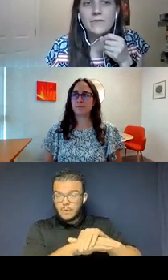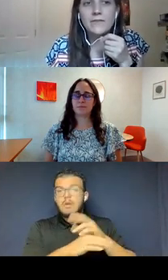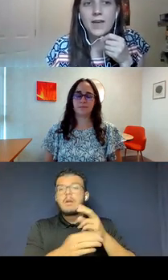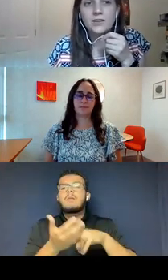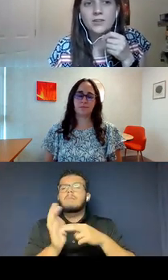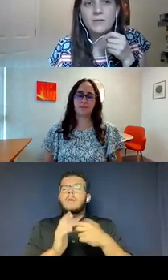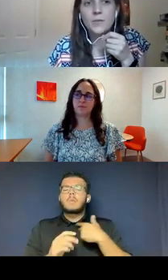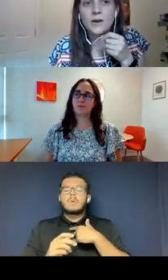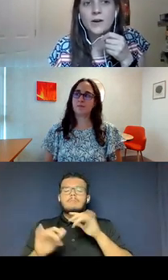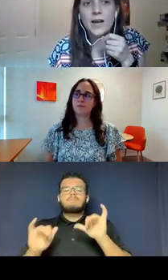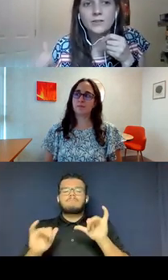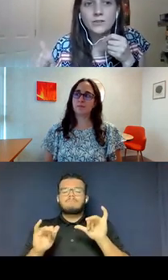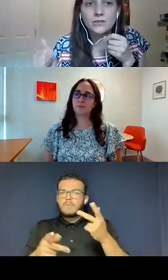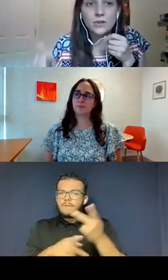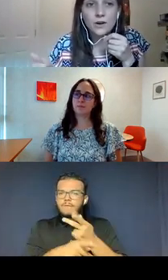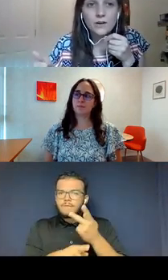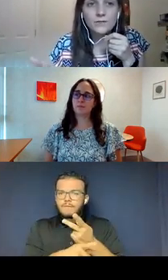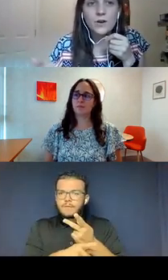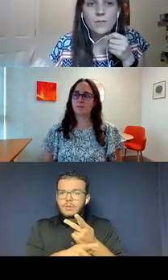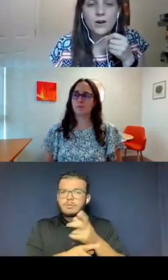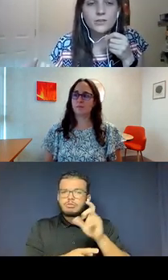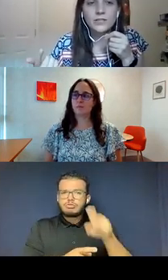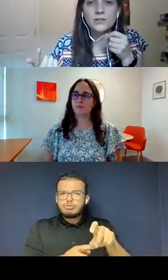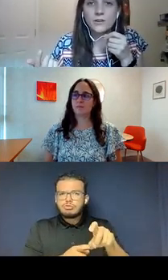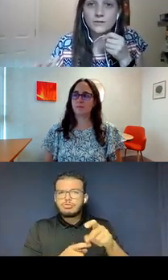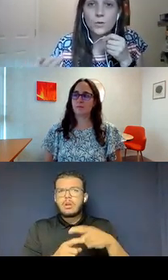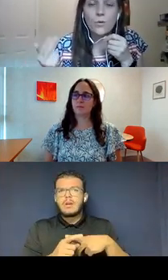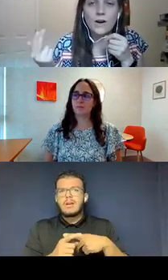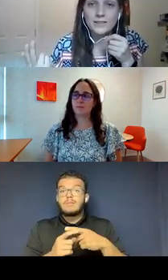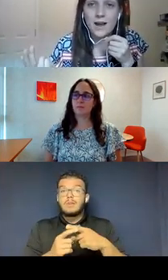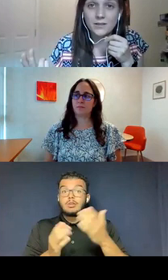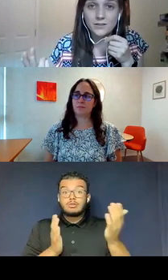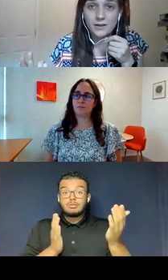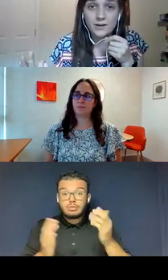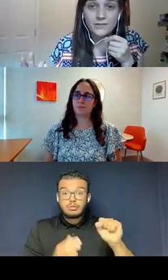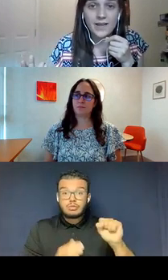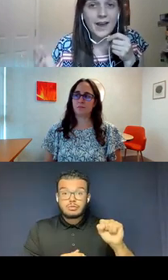if they should be reported as served, partially served, or as not served.